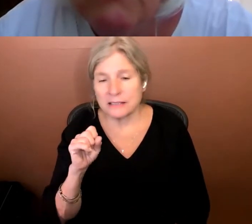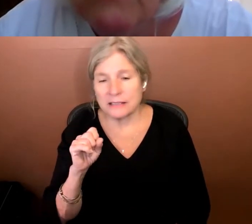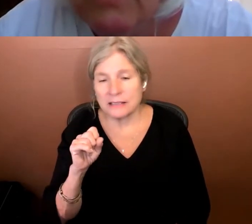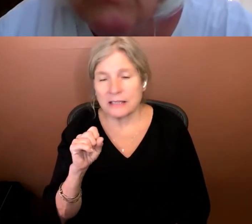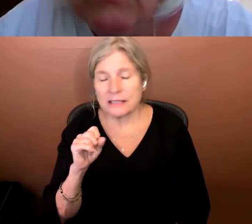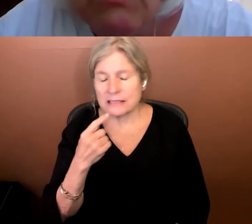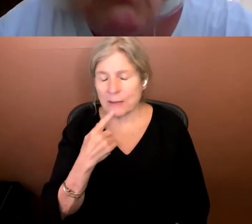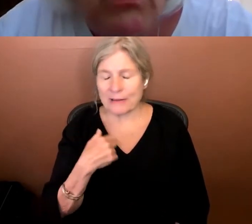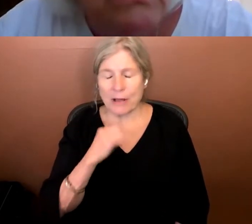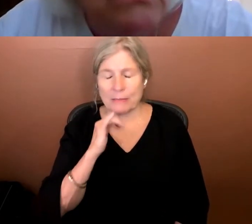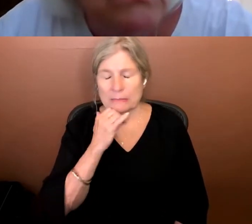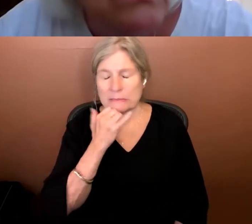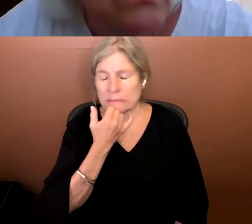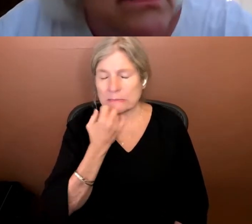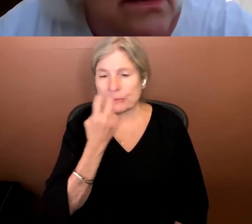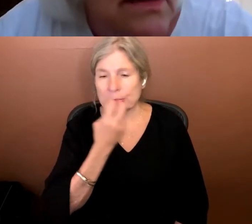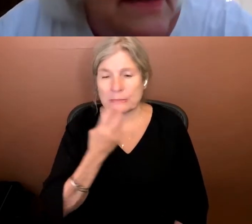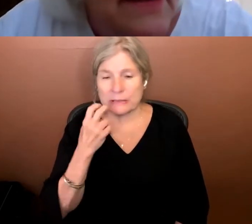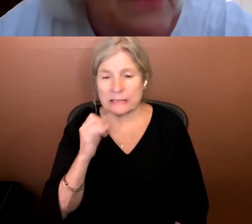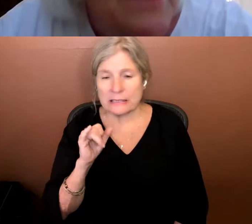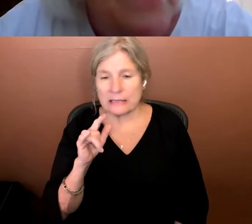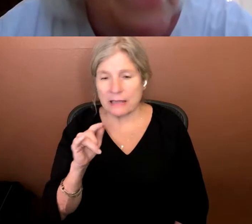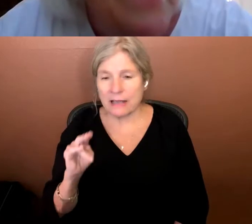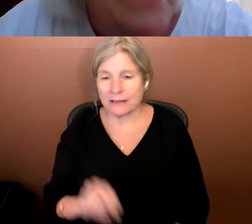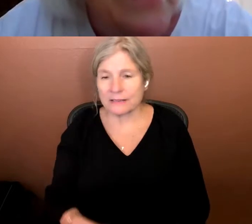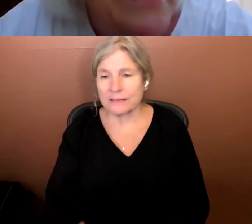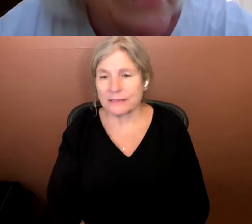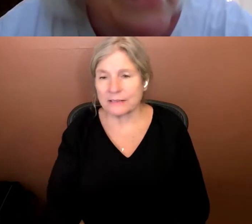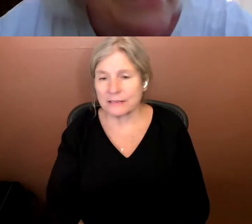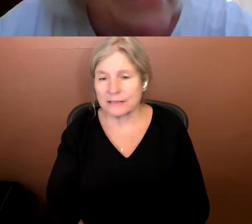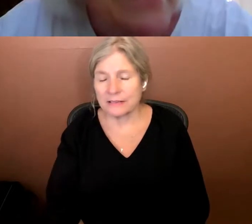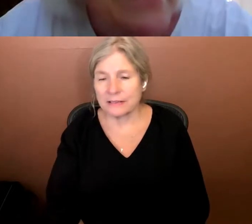I'm saying your name wrong, Ilan. Ilan Nanouach: Yes. It's Ilan